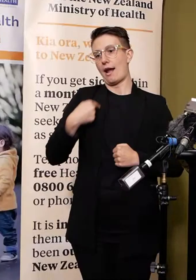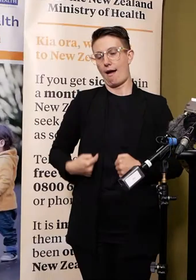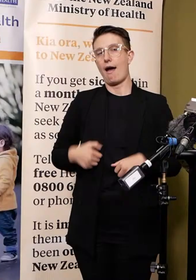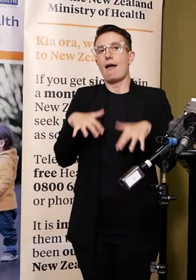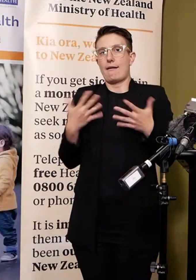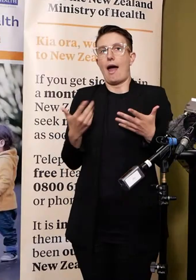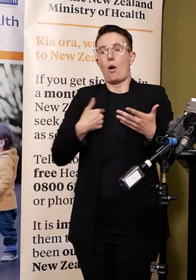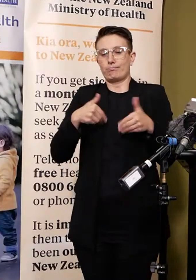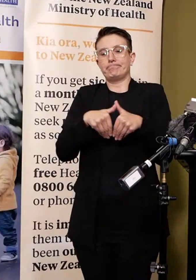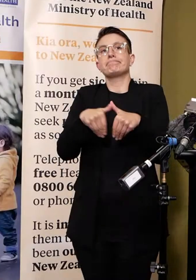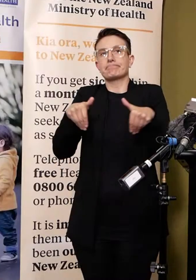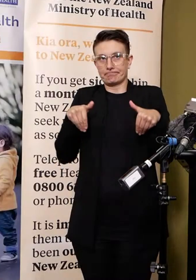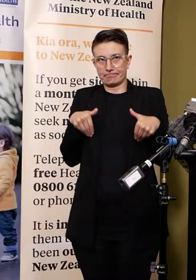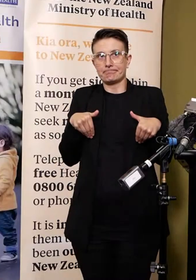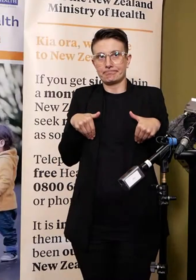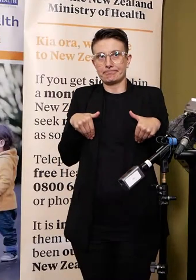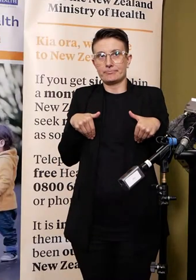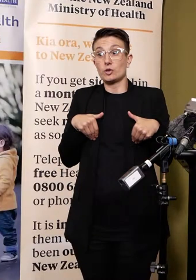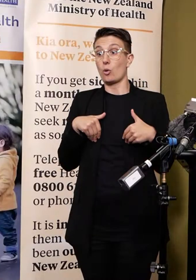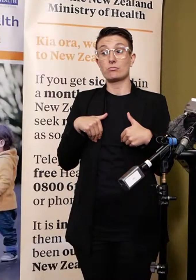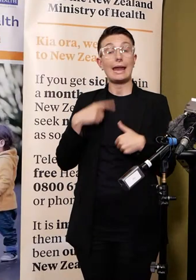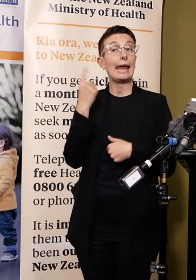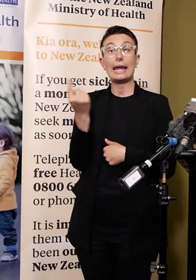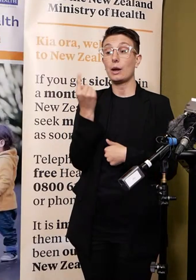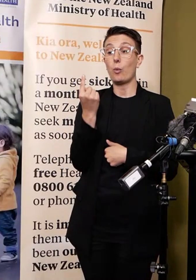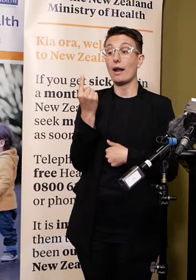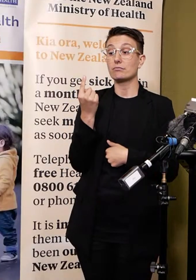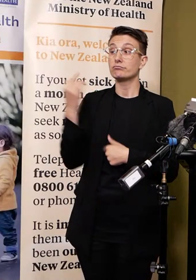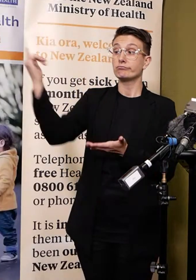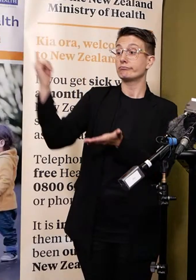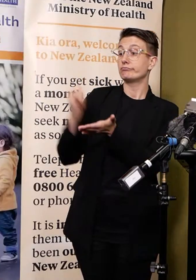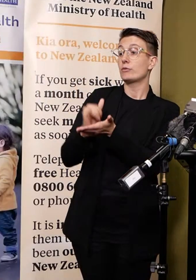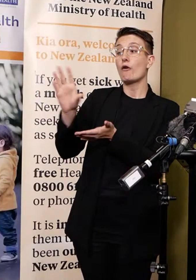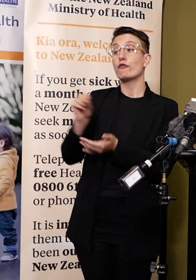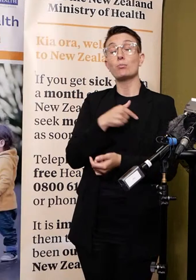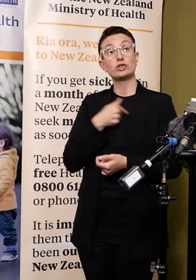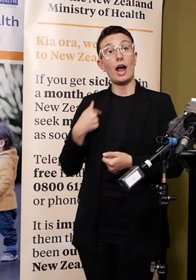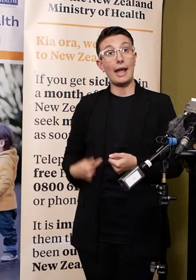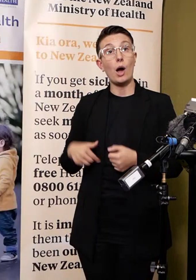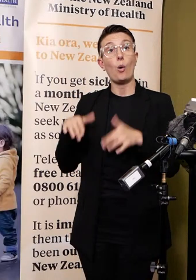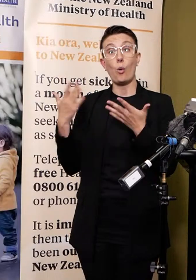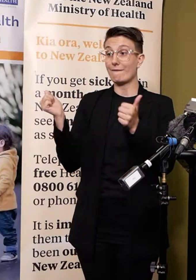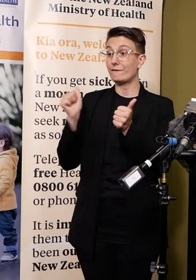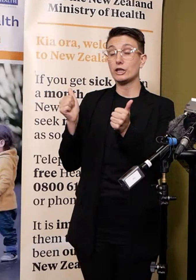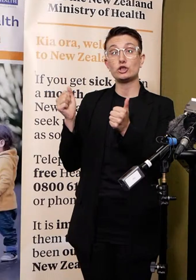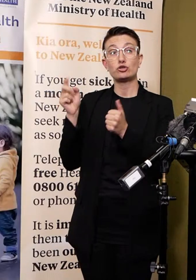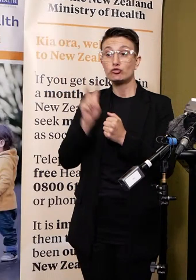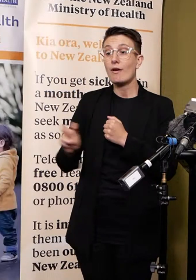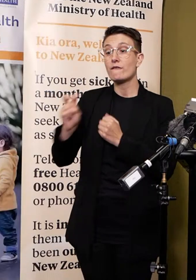is receiving that information. If someone is unwell, there is a nurse there to check them,